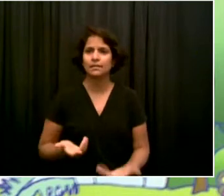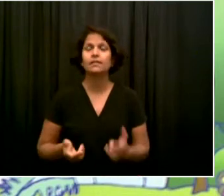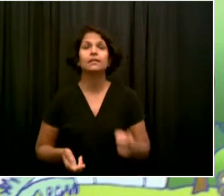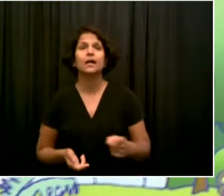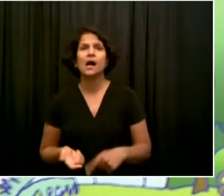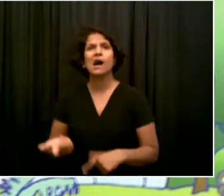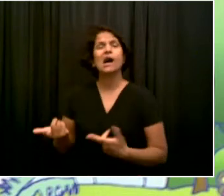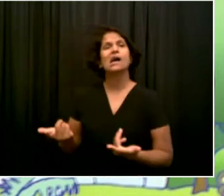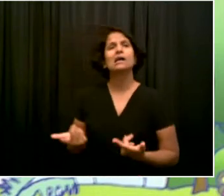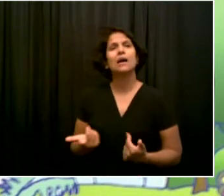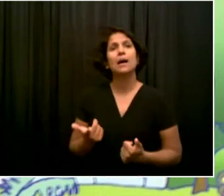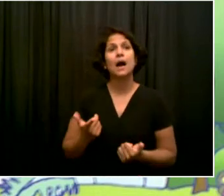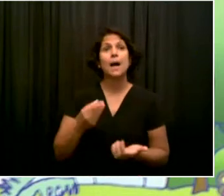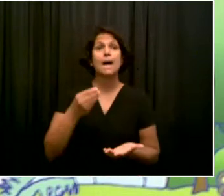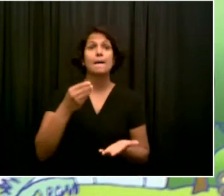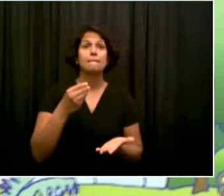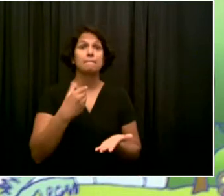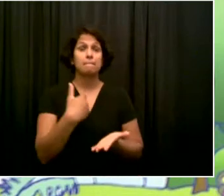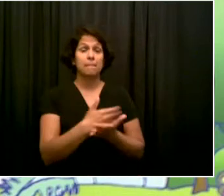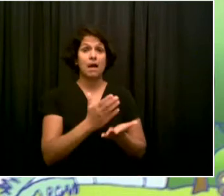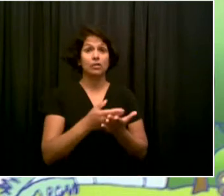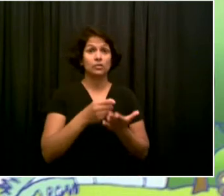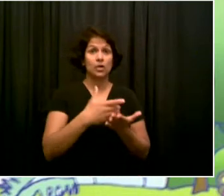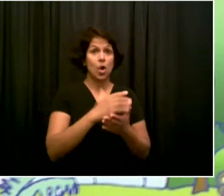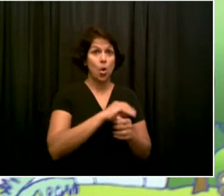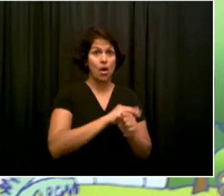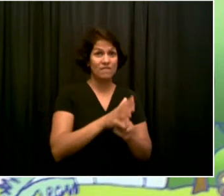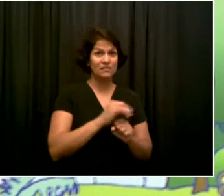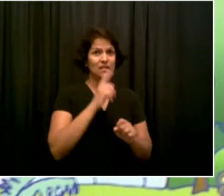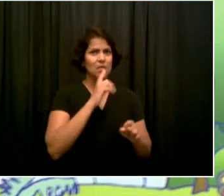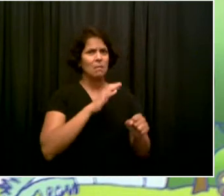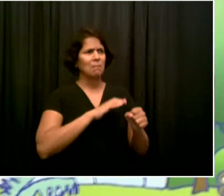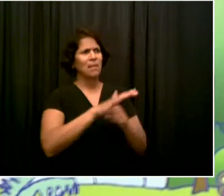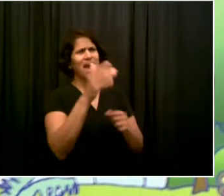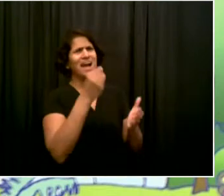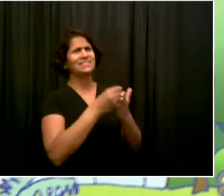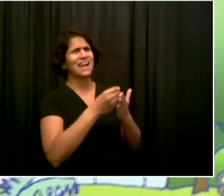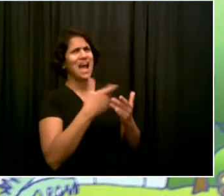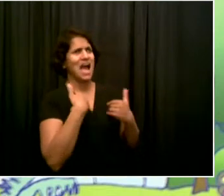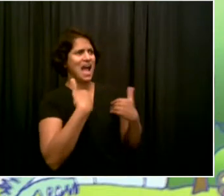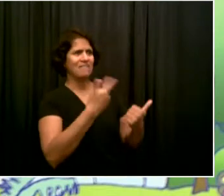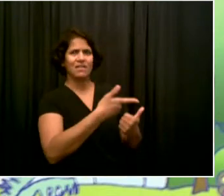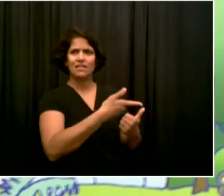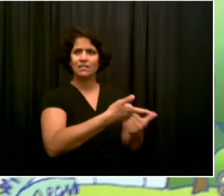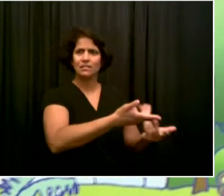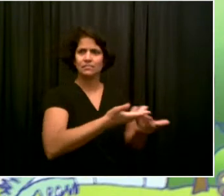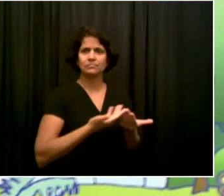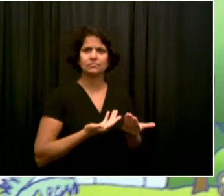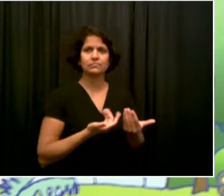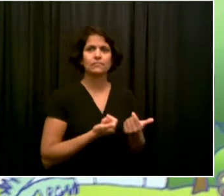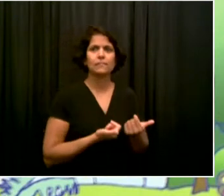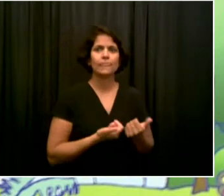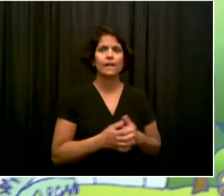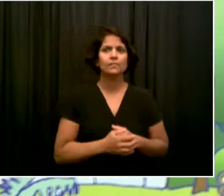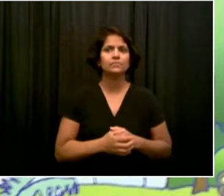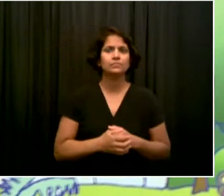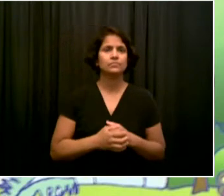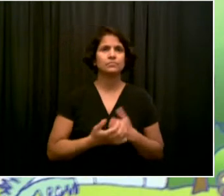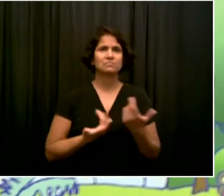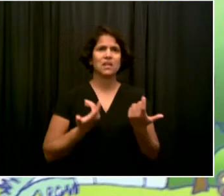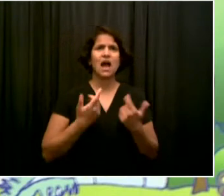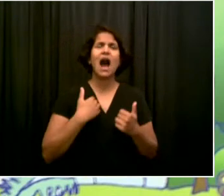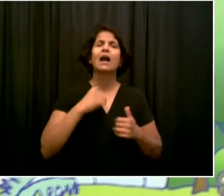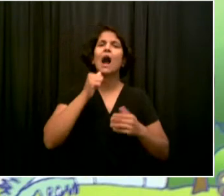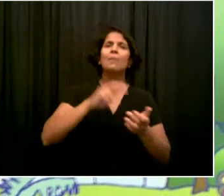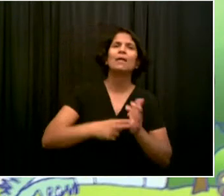CAP FOR IT?